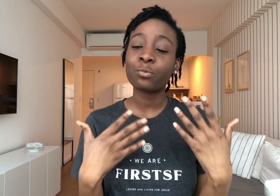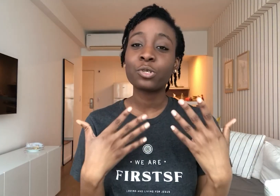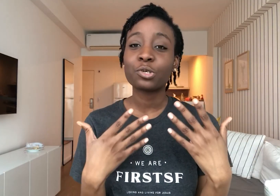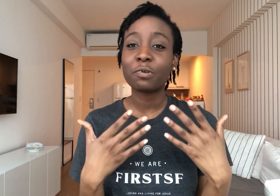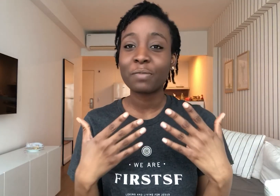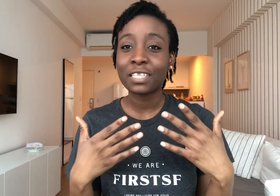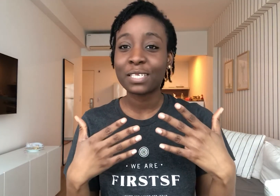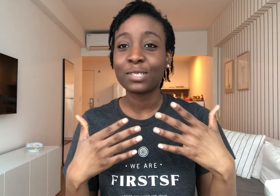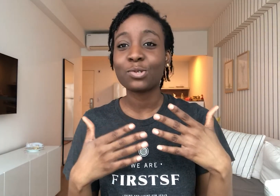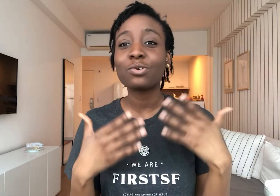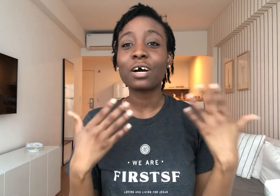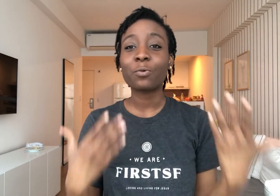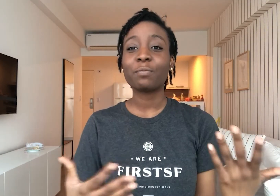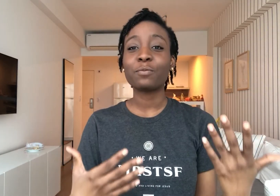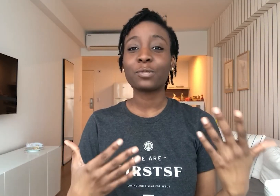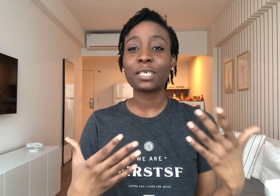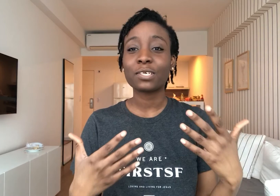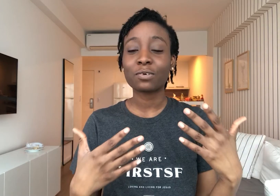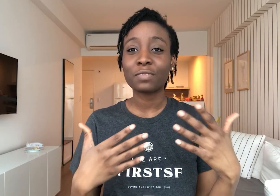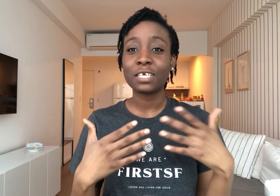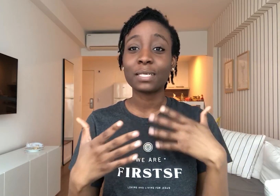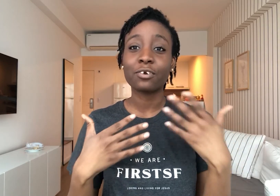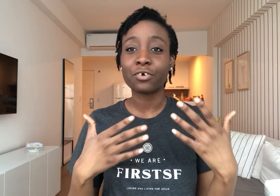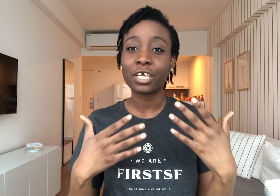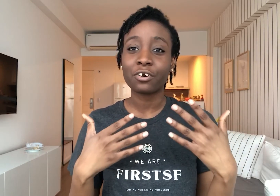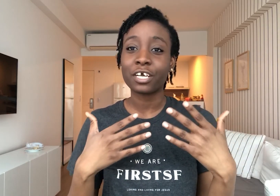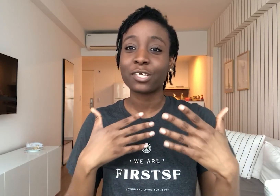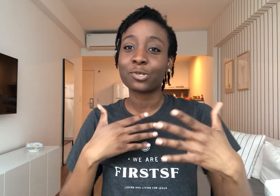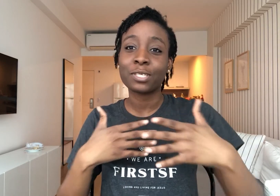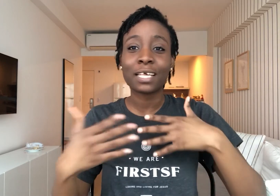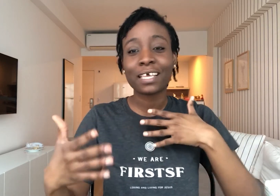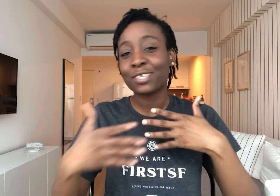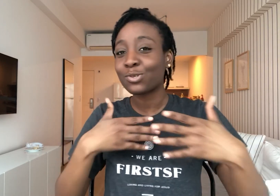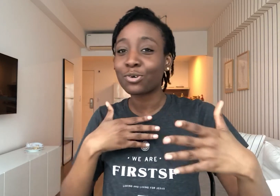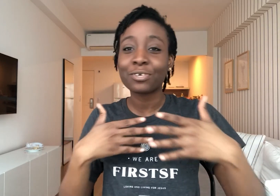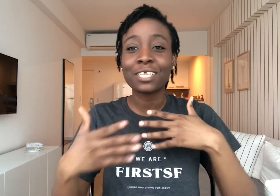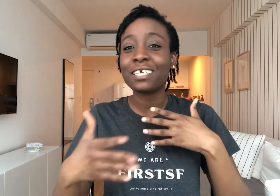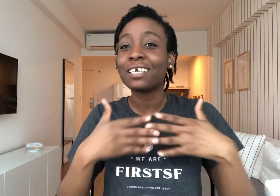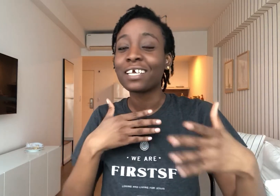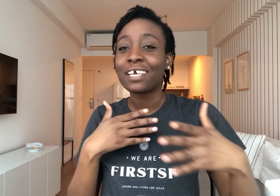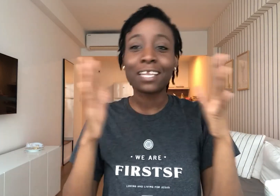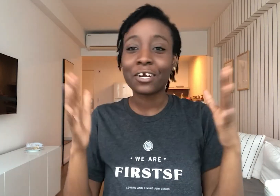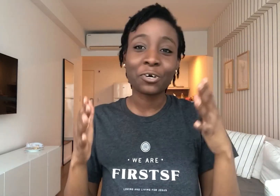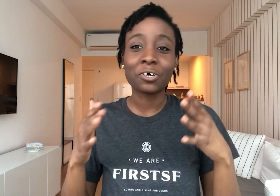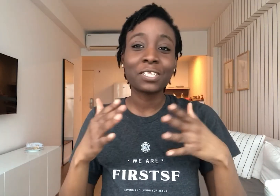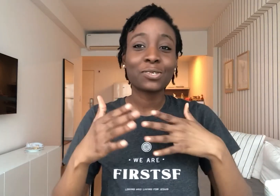going to remember this is, you know how when people say something is a grey area, it's like it's not really clear cut